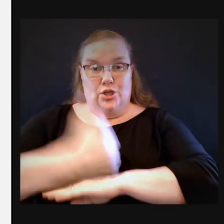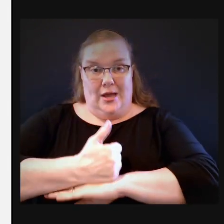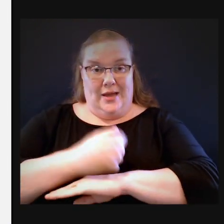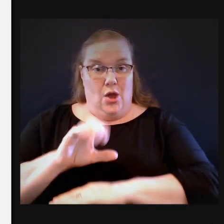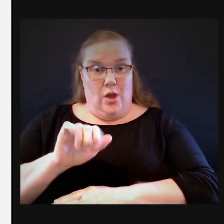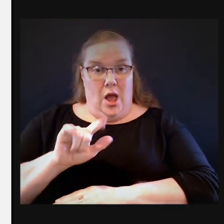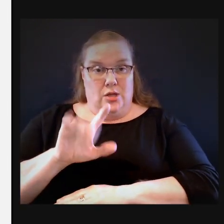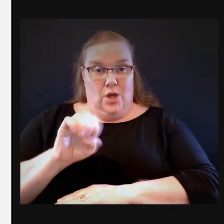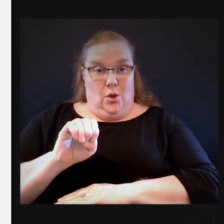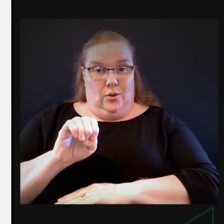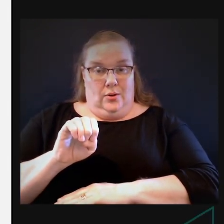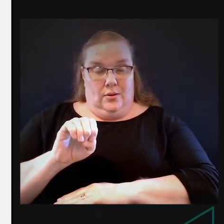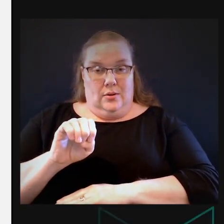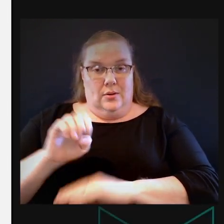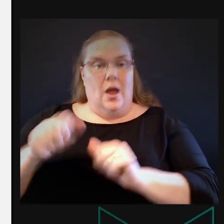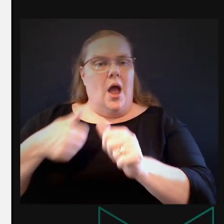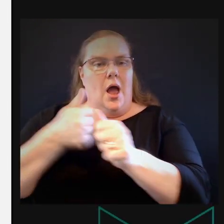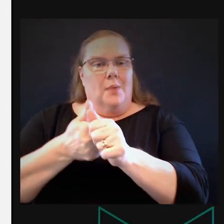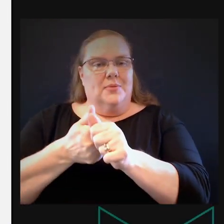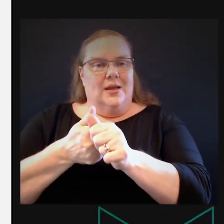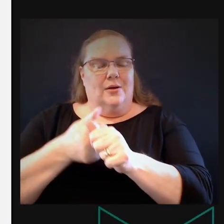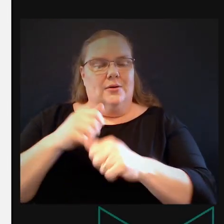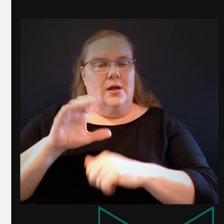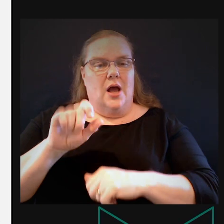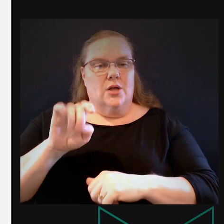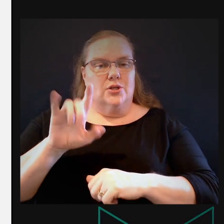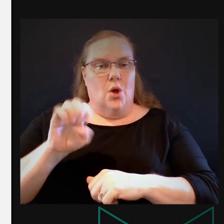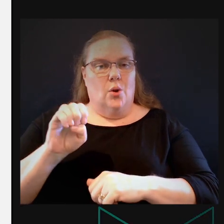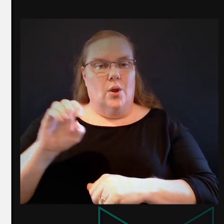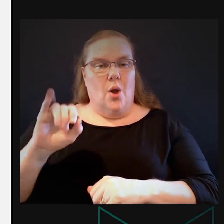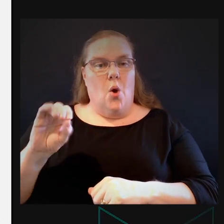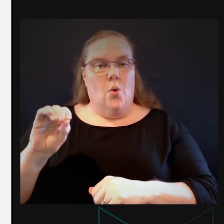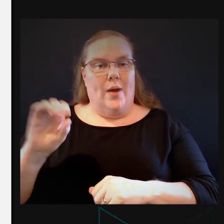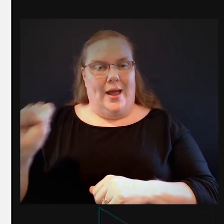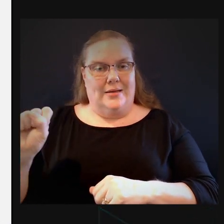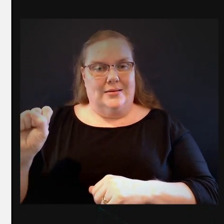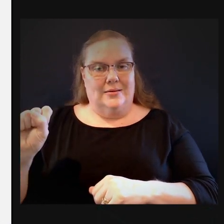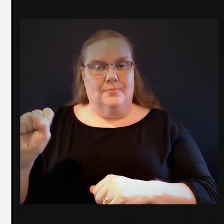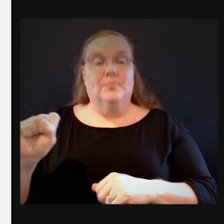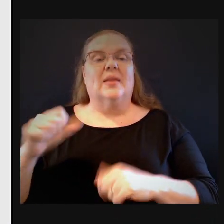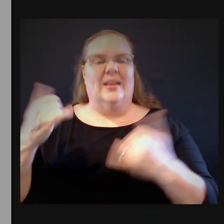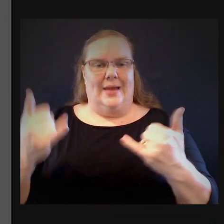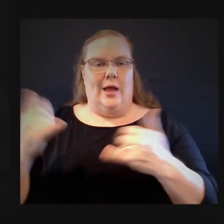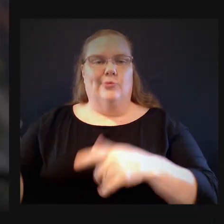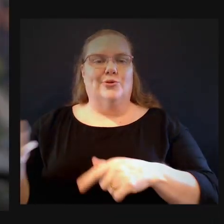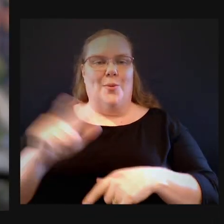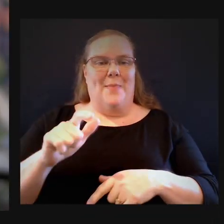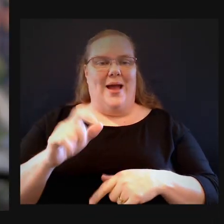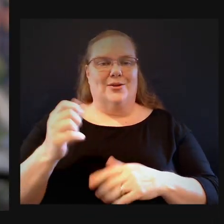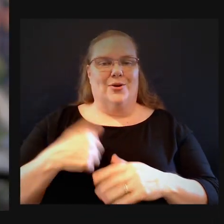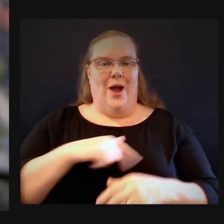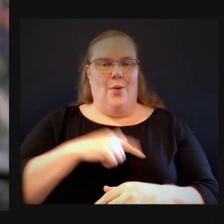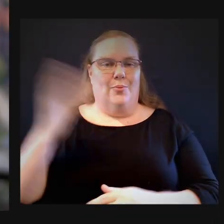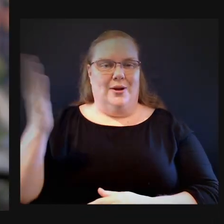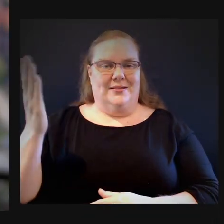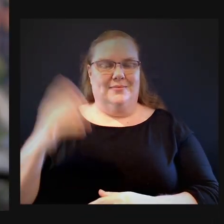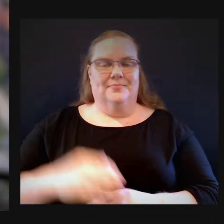Button Update Console OS. And now let's return to our presentation. And now for our learnings.